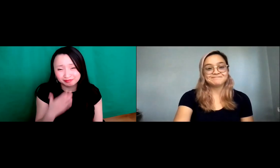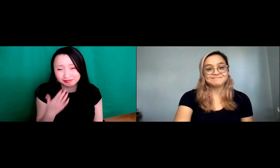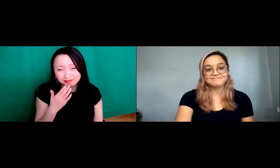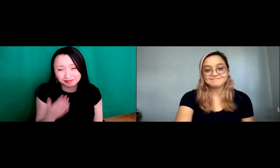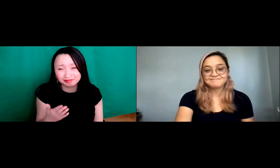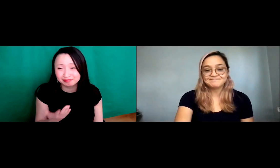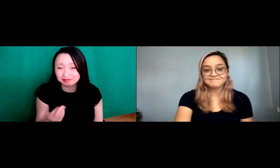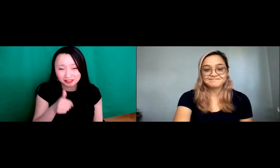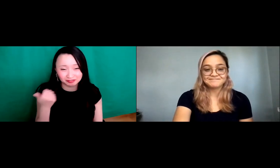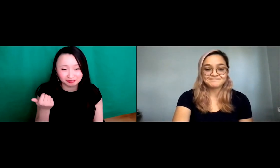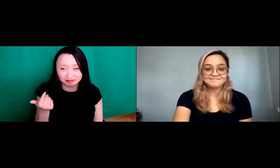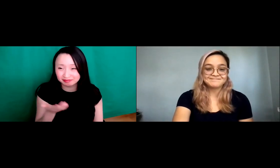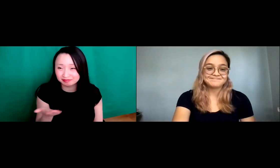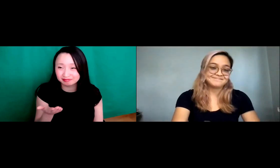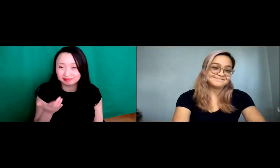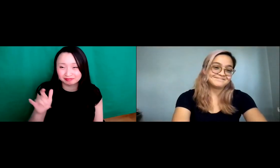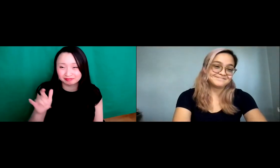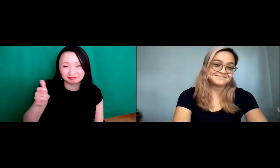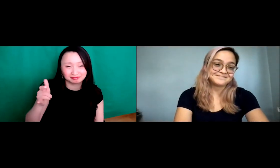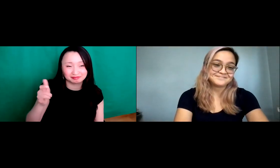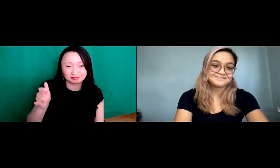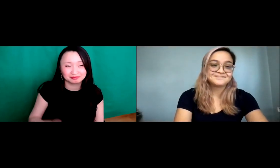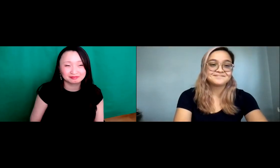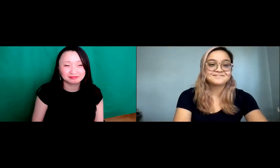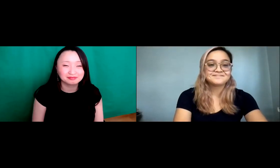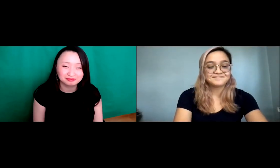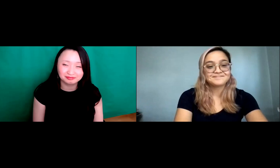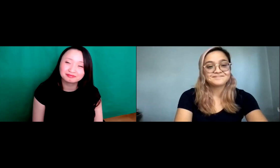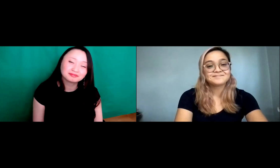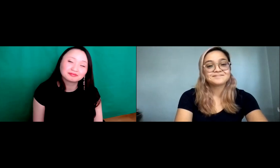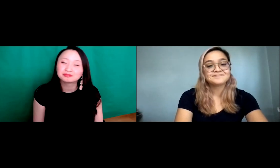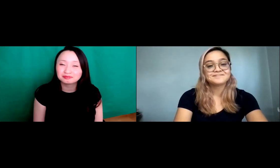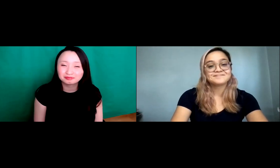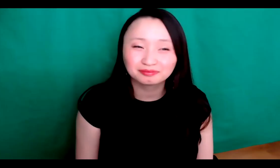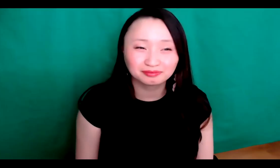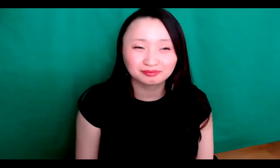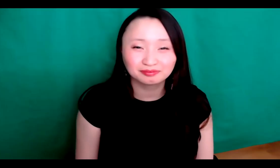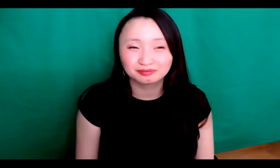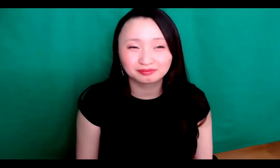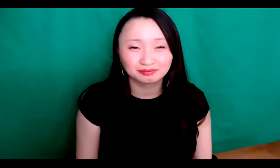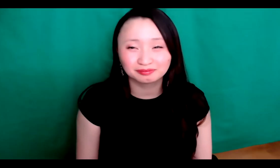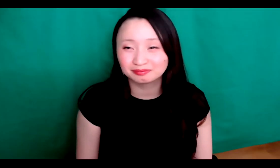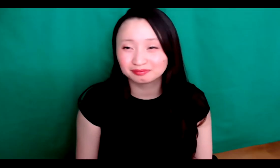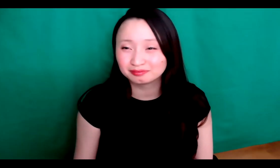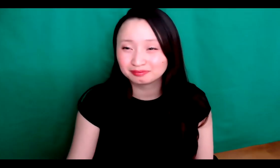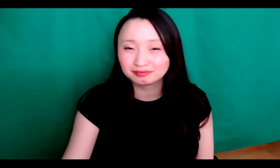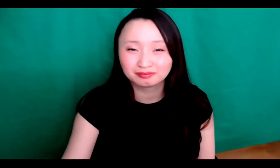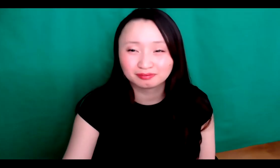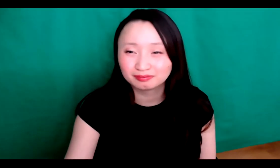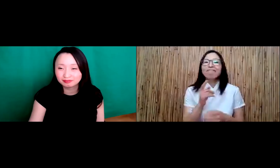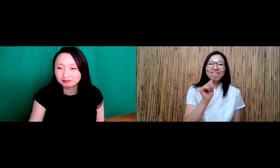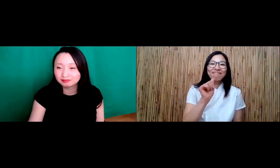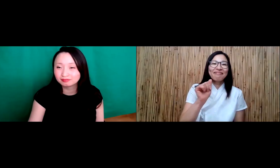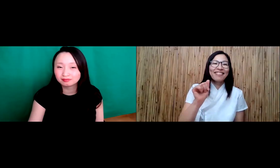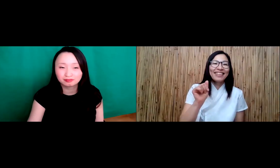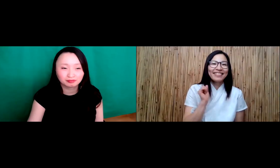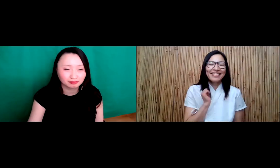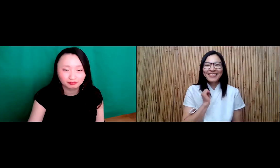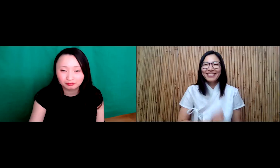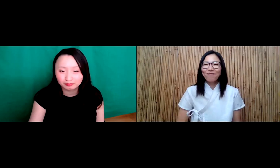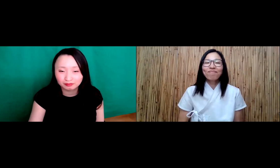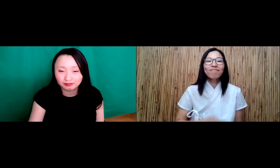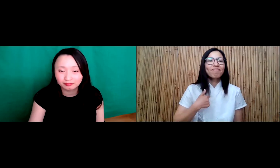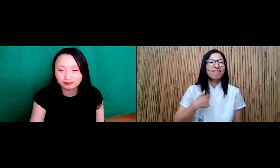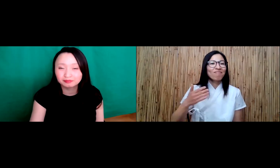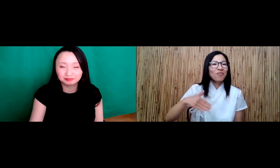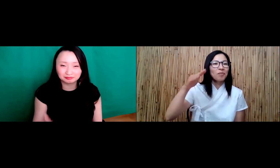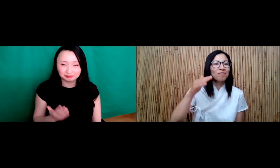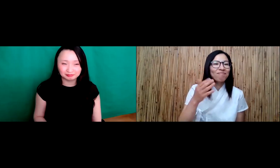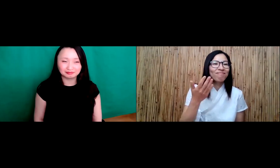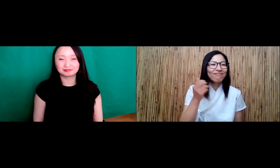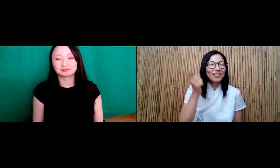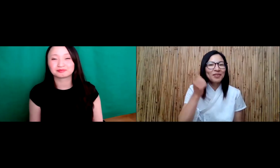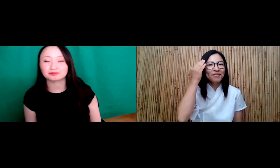we stand today. Minja.